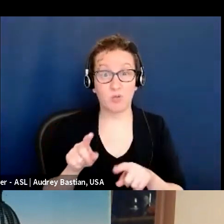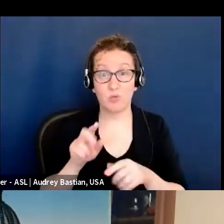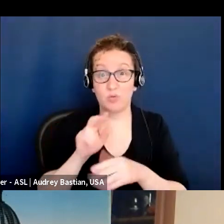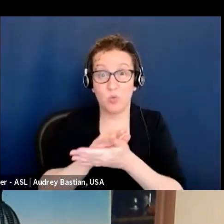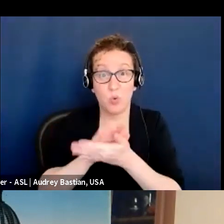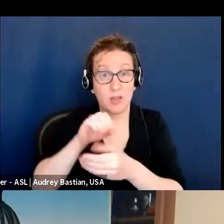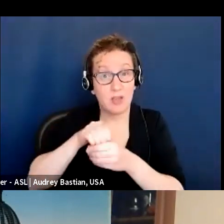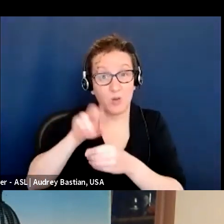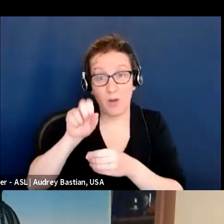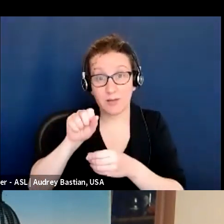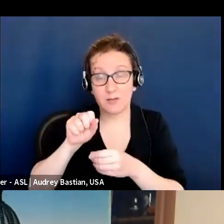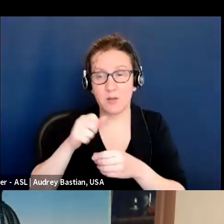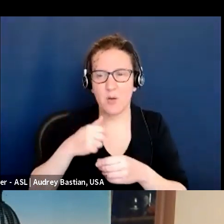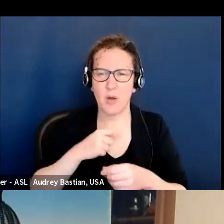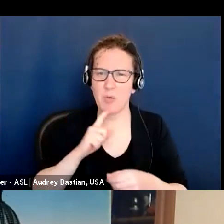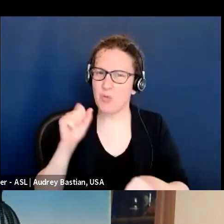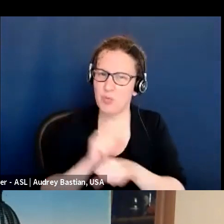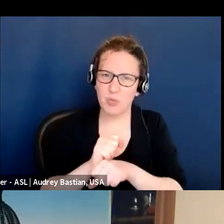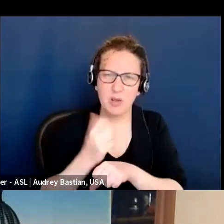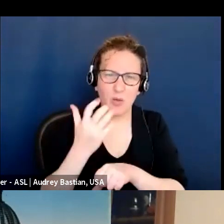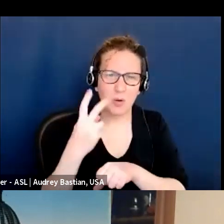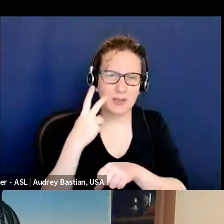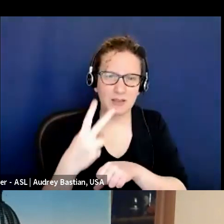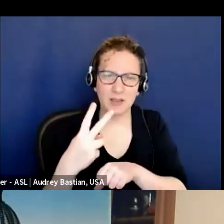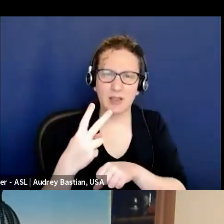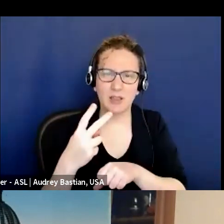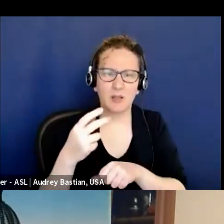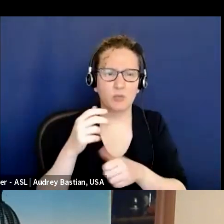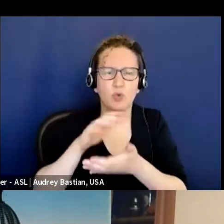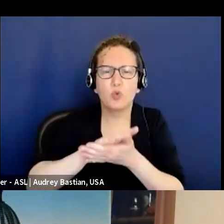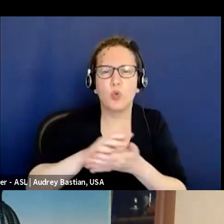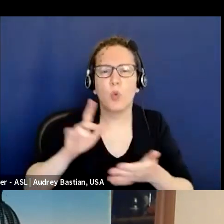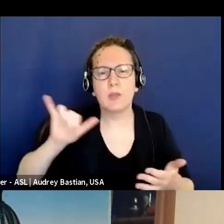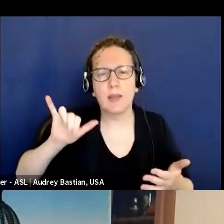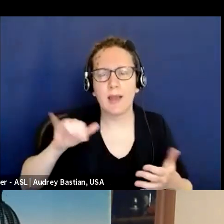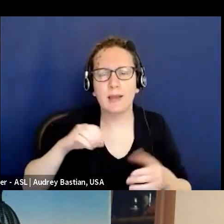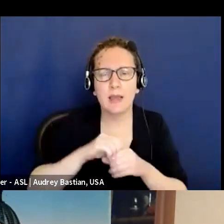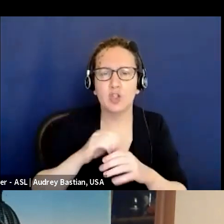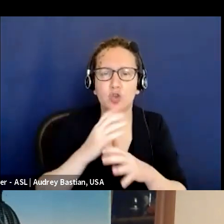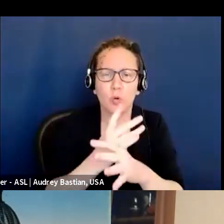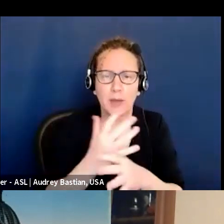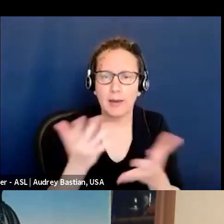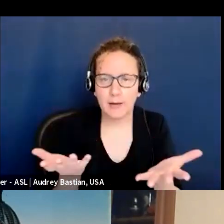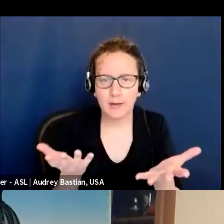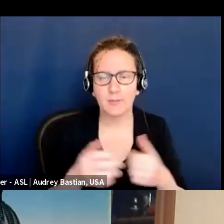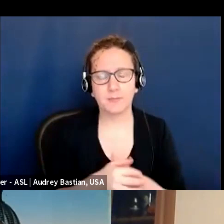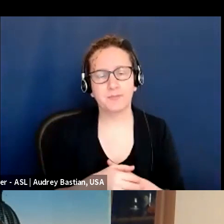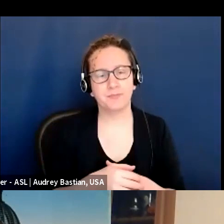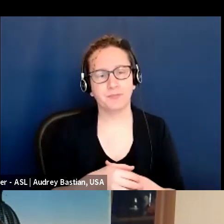So I was like, you know, I really want to see what school is like in Germany and just compare that to